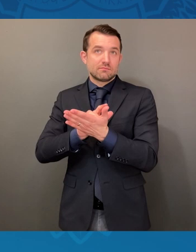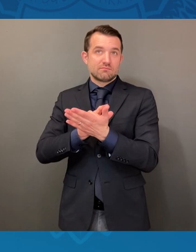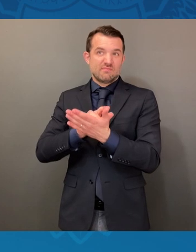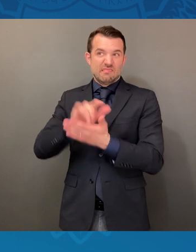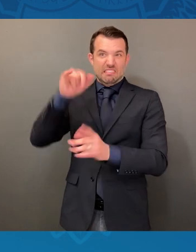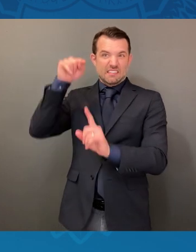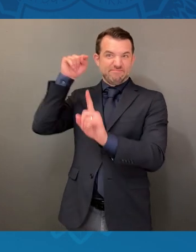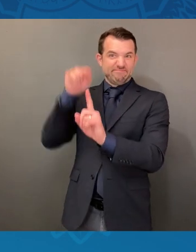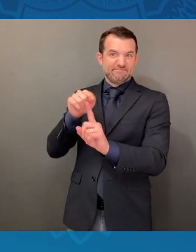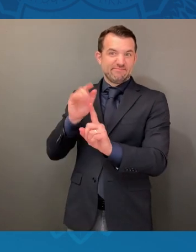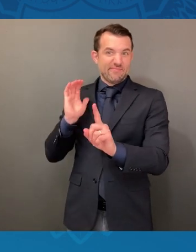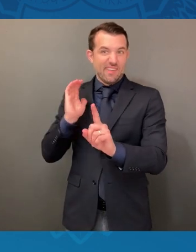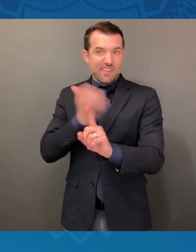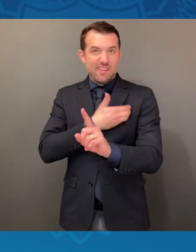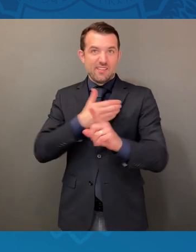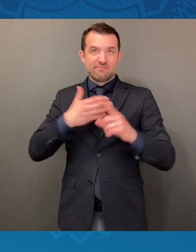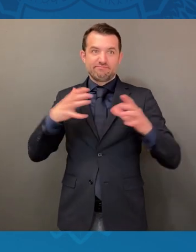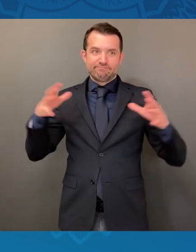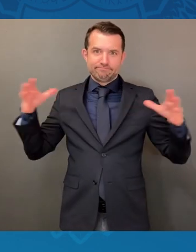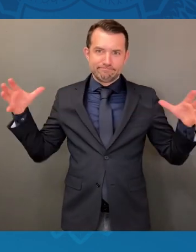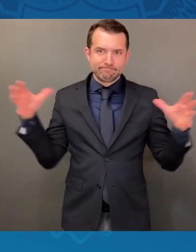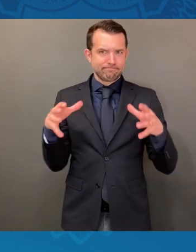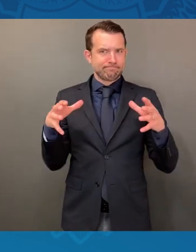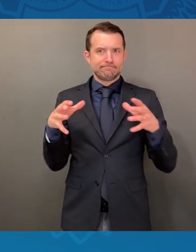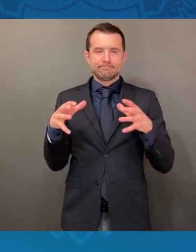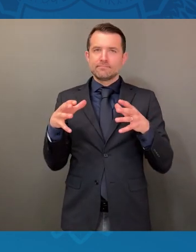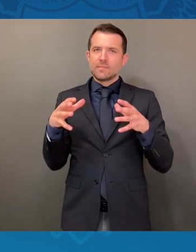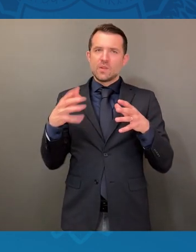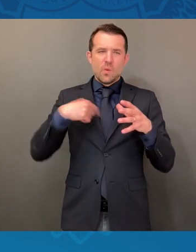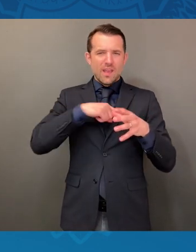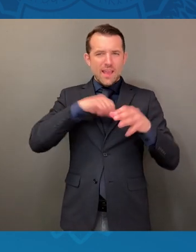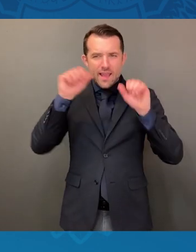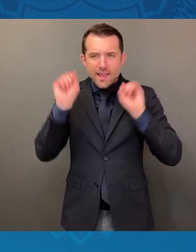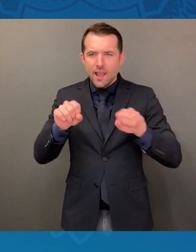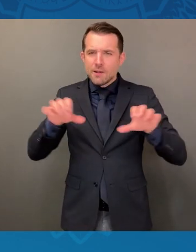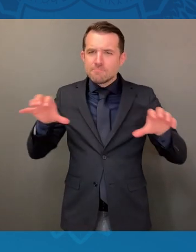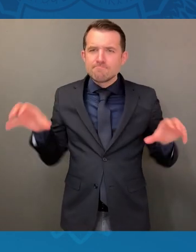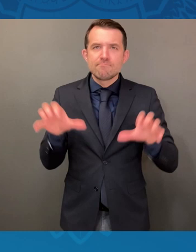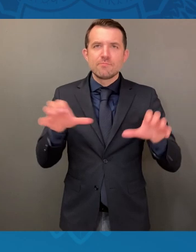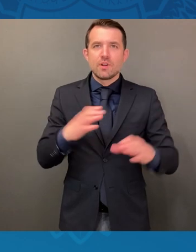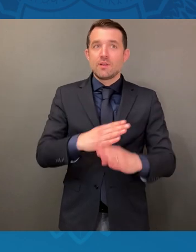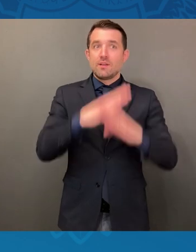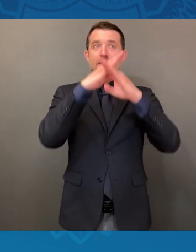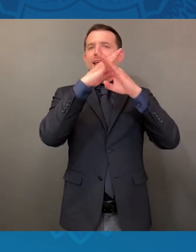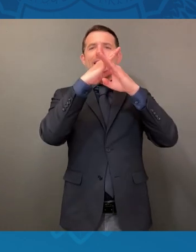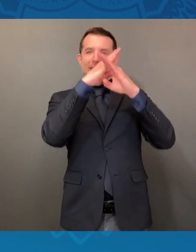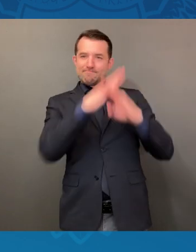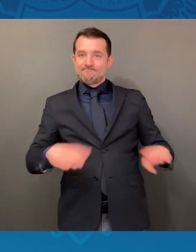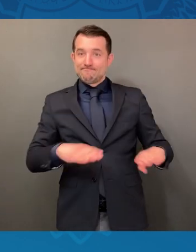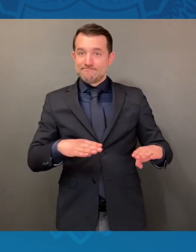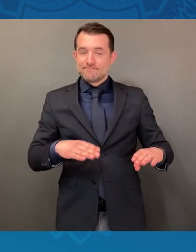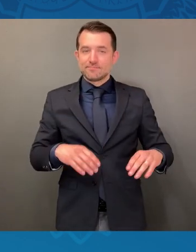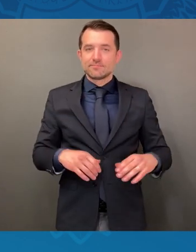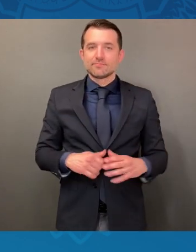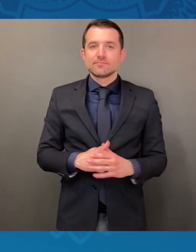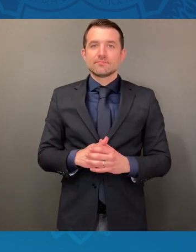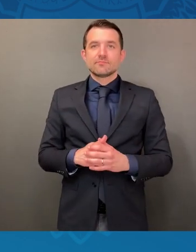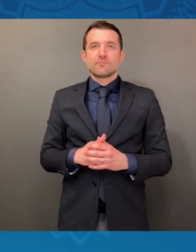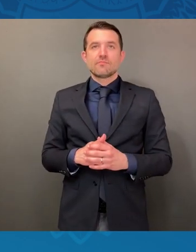To see what can be unburdened by what has been to reject the notion that the way things have always been